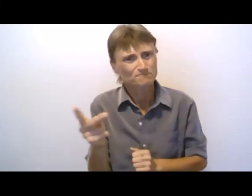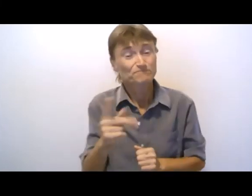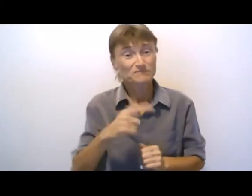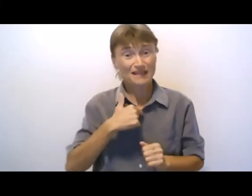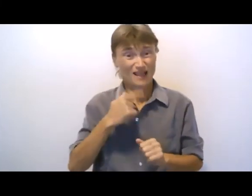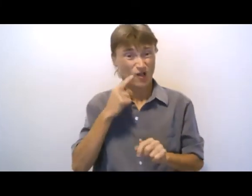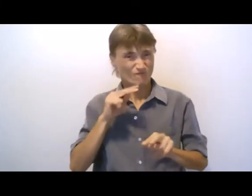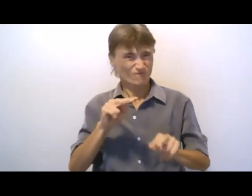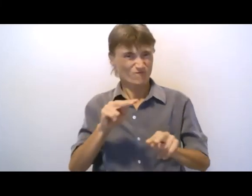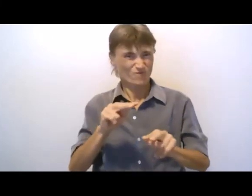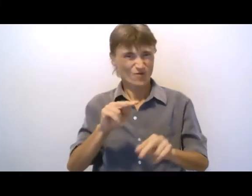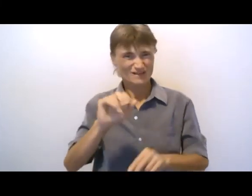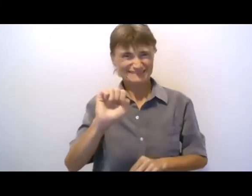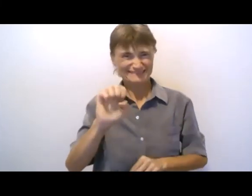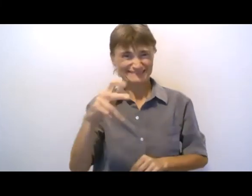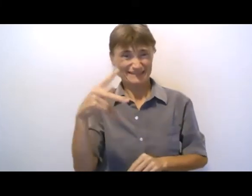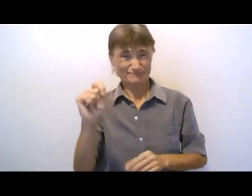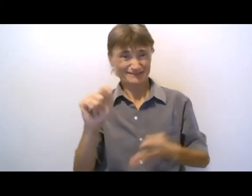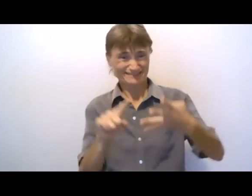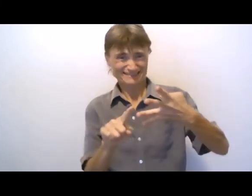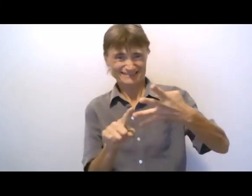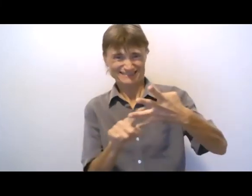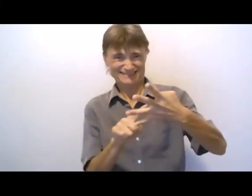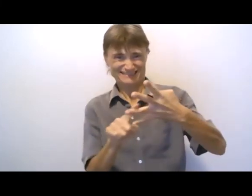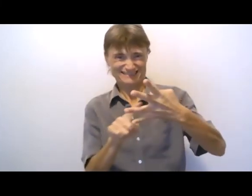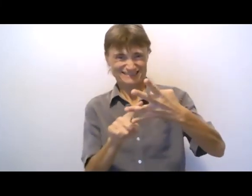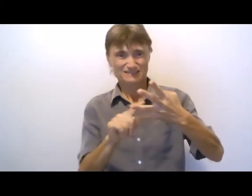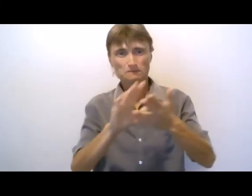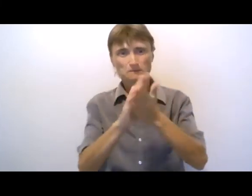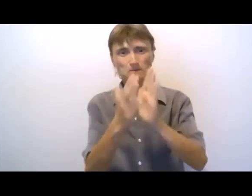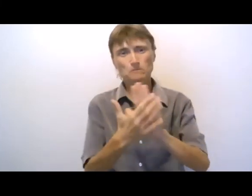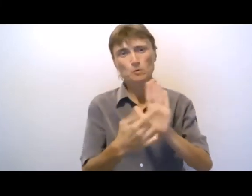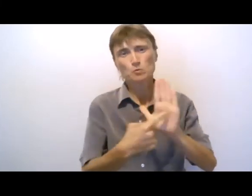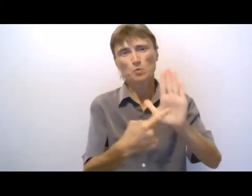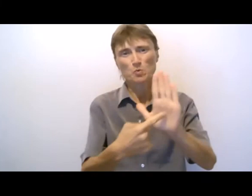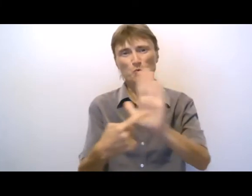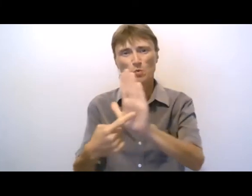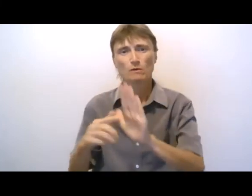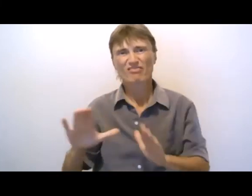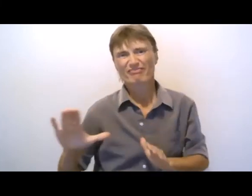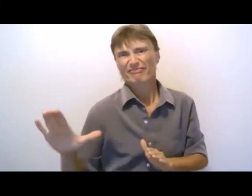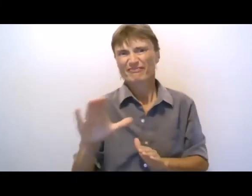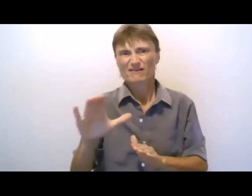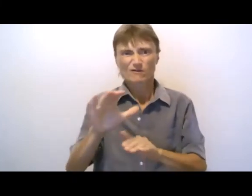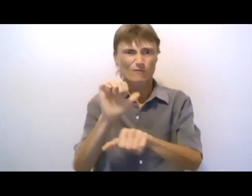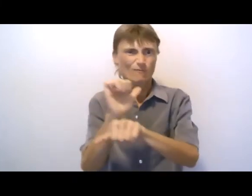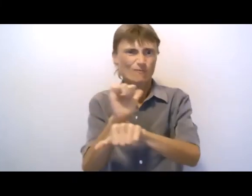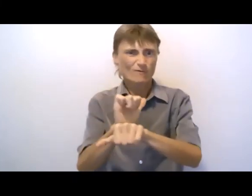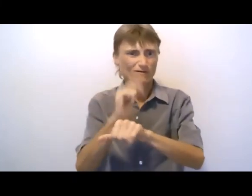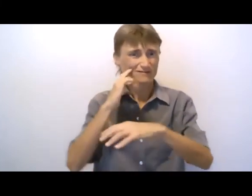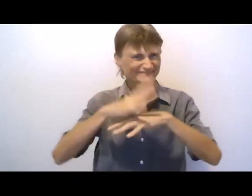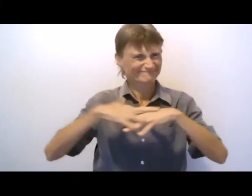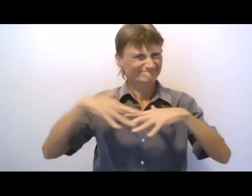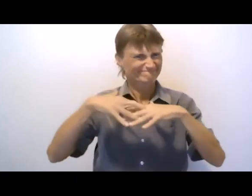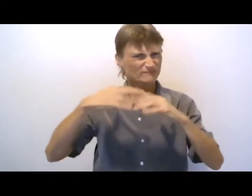we can, when we can show everyone the work that these amazing artists have done in 2019